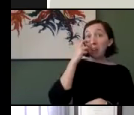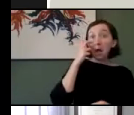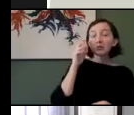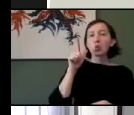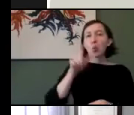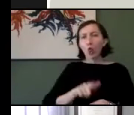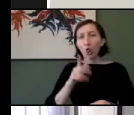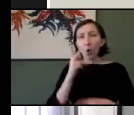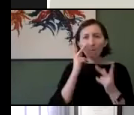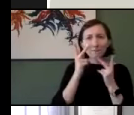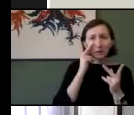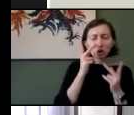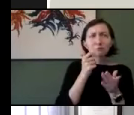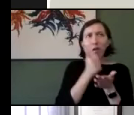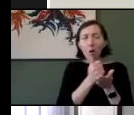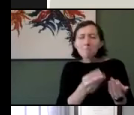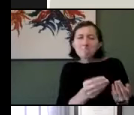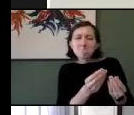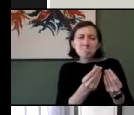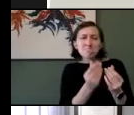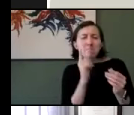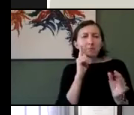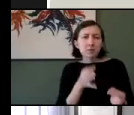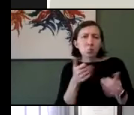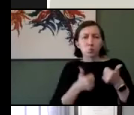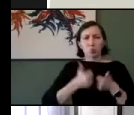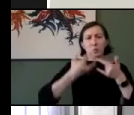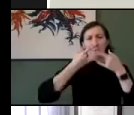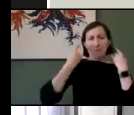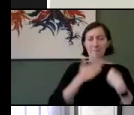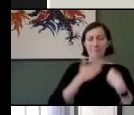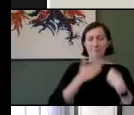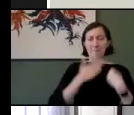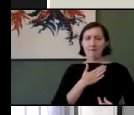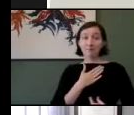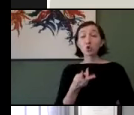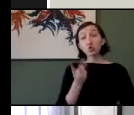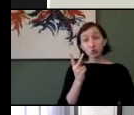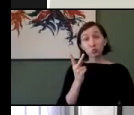Just a couple tips here for sorting, you can get two small bags with different textures